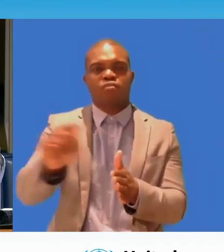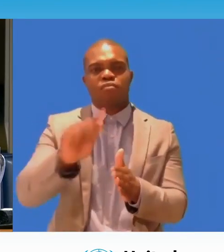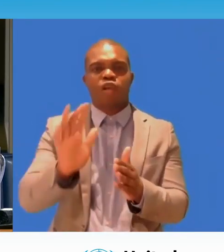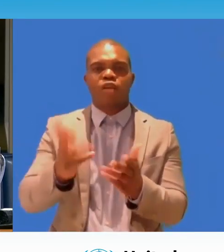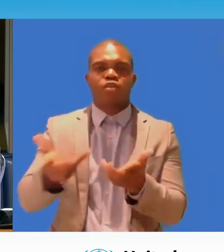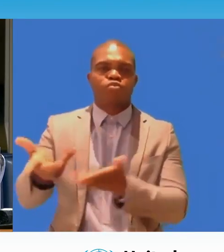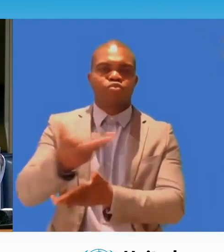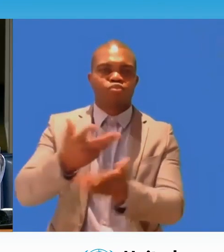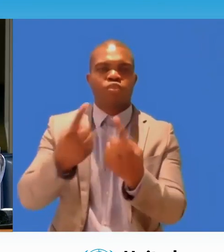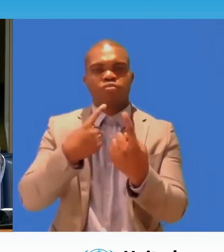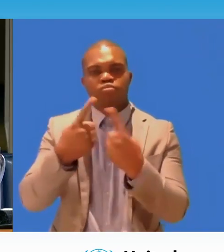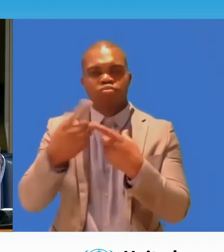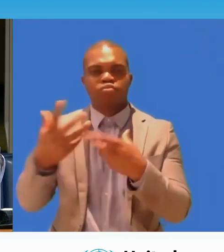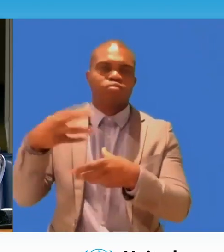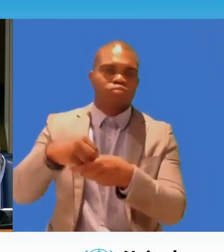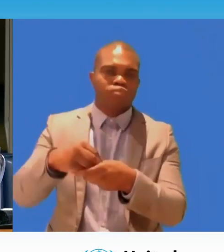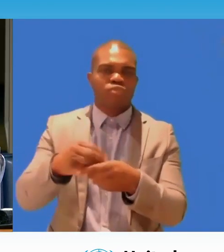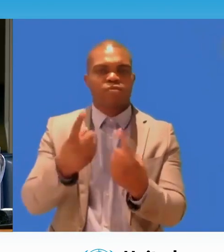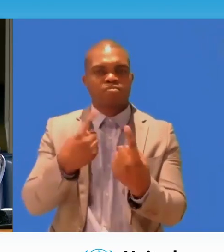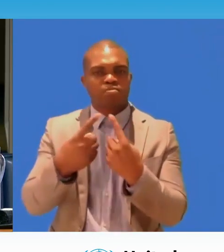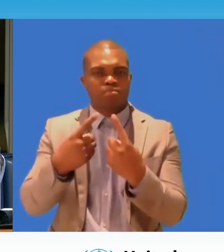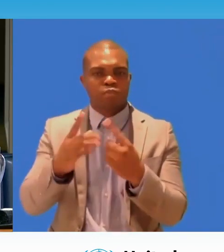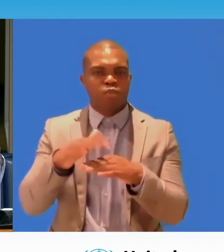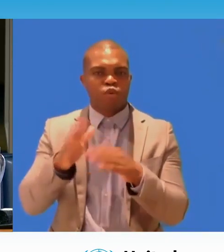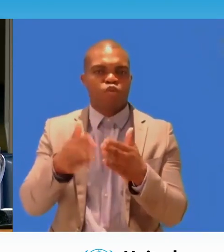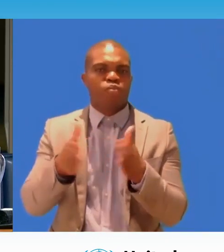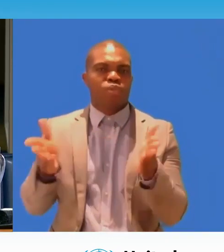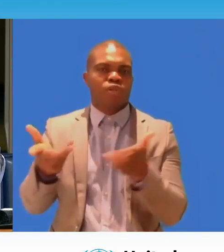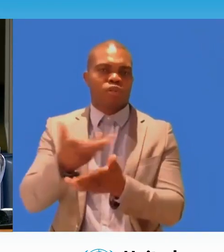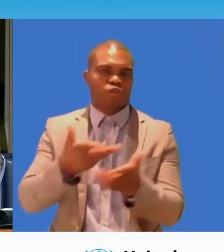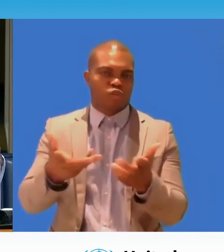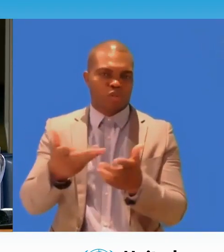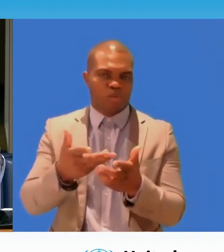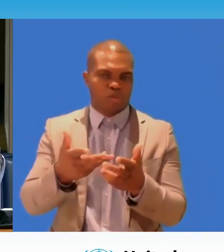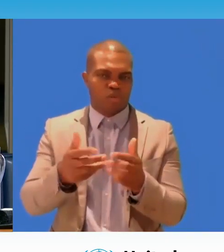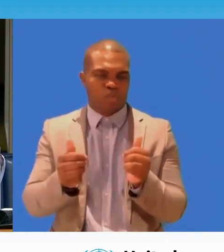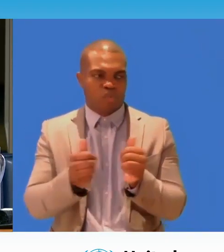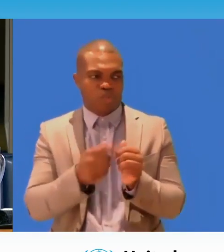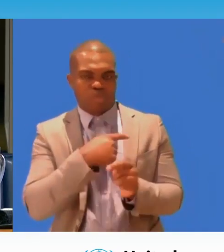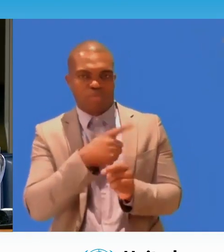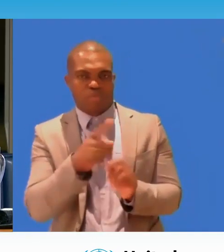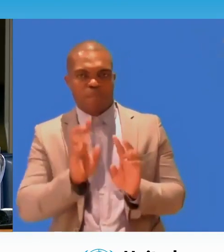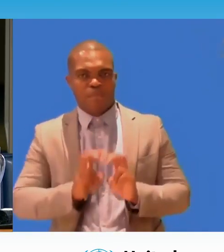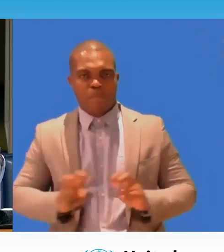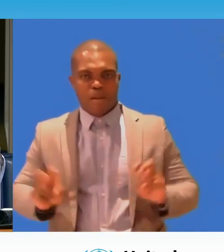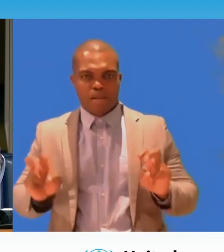interactive discussion with the panel members delegations and participants May request the